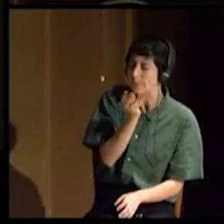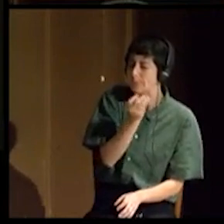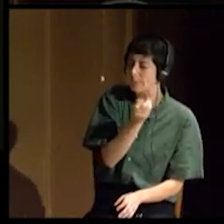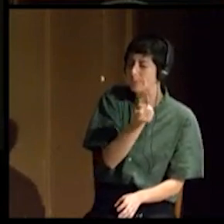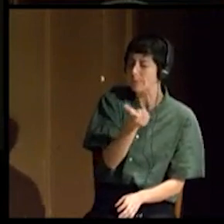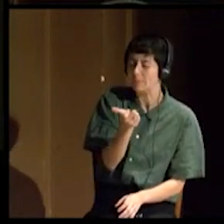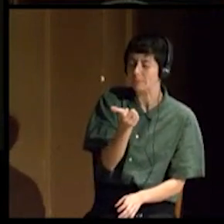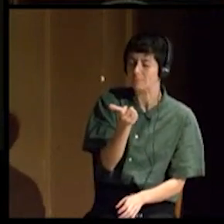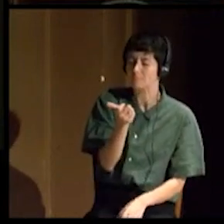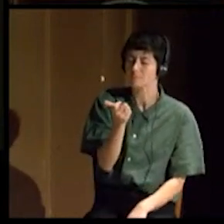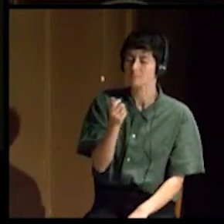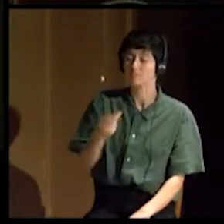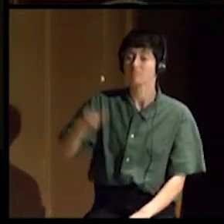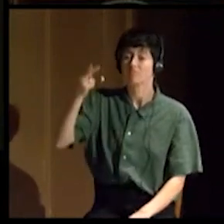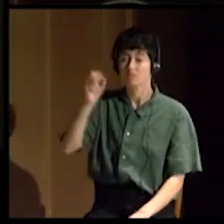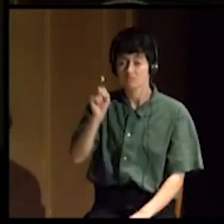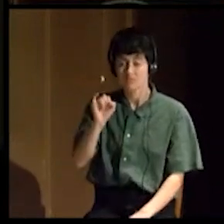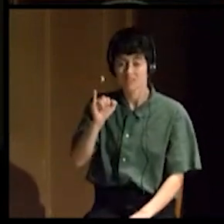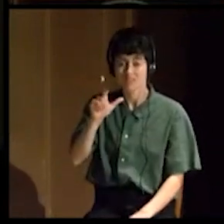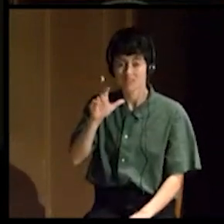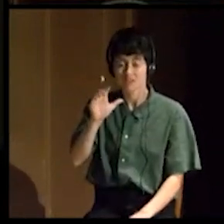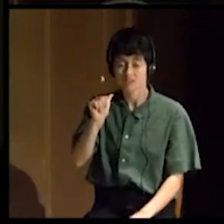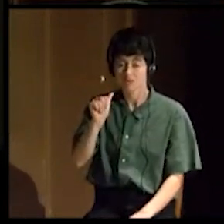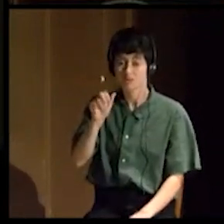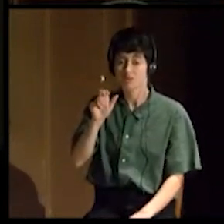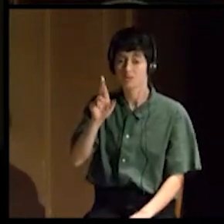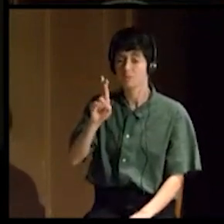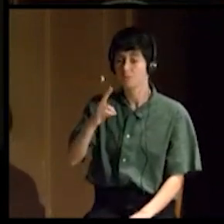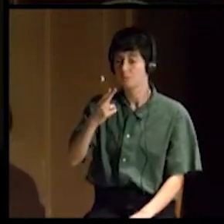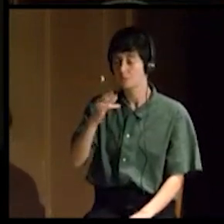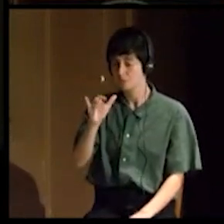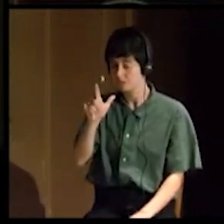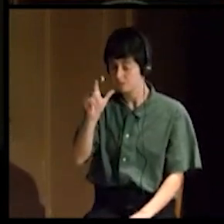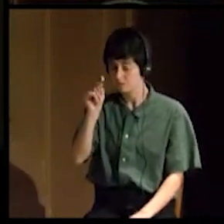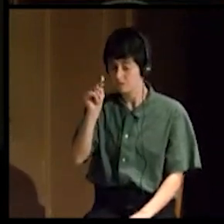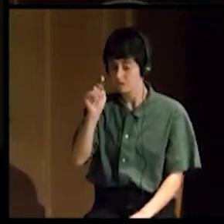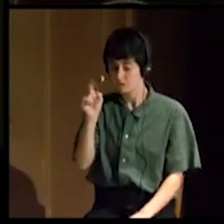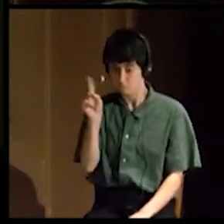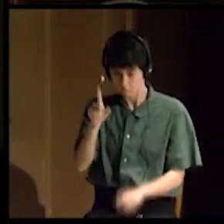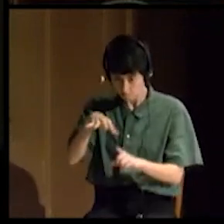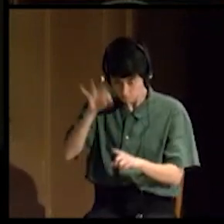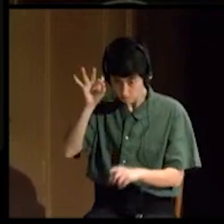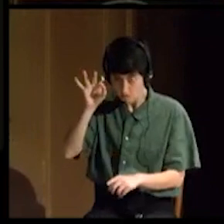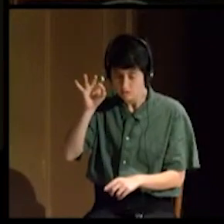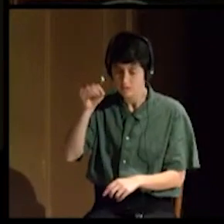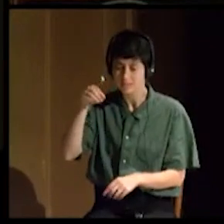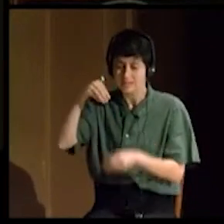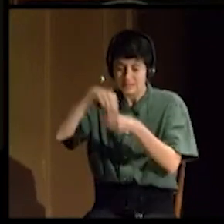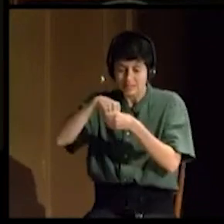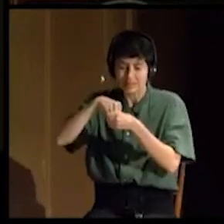is has these aplite dikes inside of arc batholiths. And so these aplite dikes here are these white,